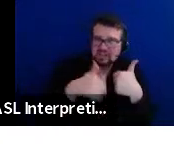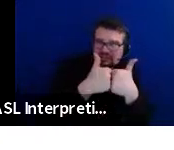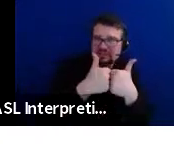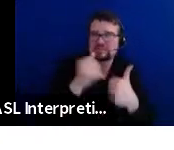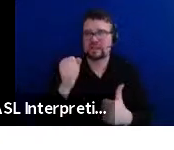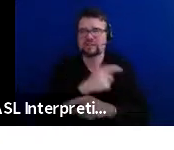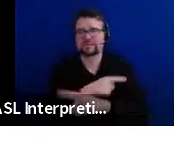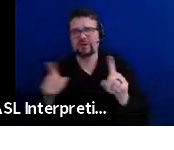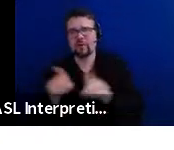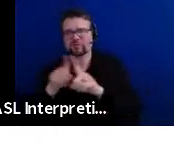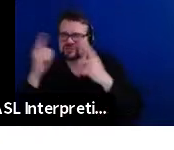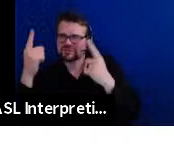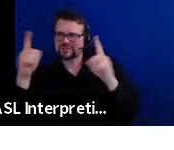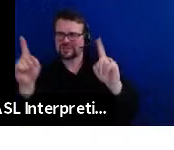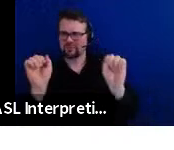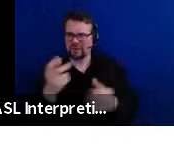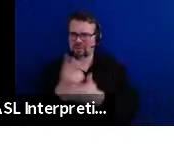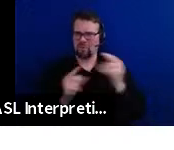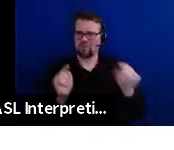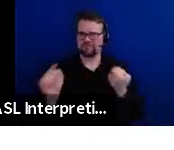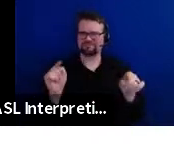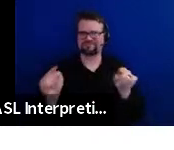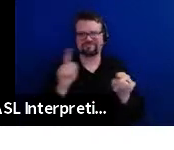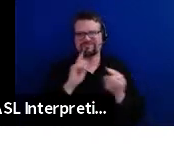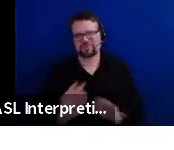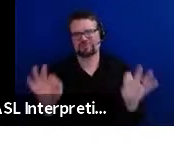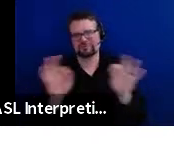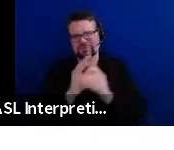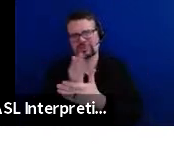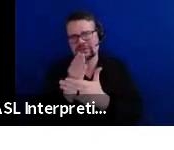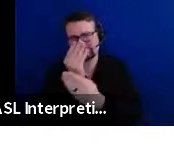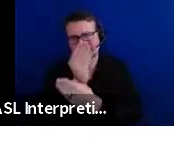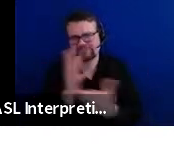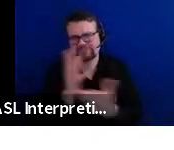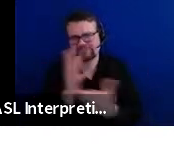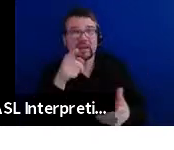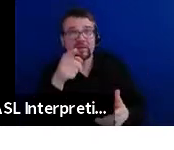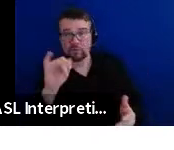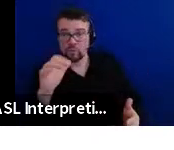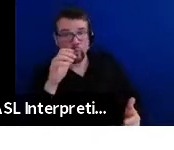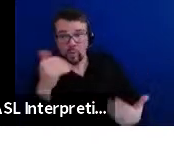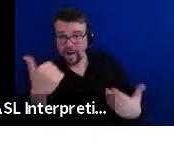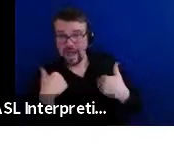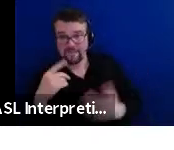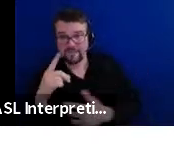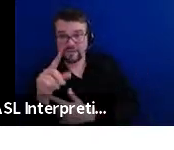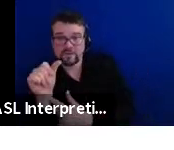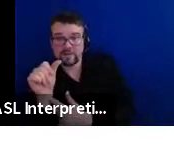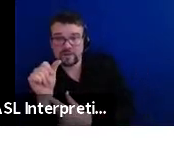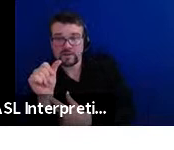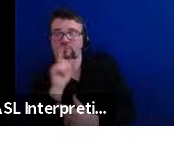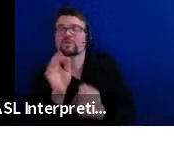AND FOR PEOPLE WITHOUT A DISABILITY, IT'S IMPORTANT TO SHARE THOSE MESSAGES OF PEOPLE WITH DISABILITIES THAT ARE